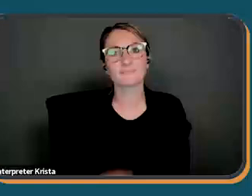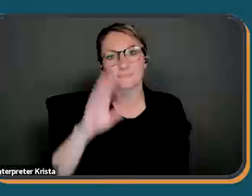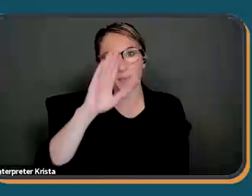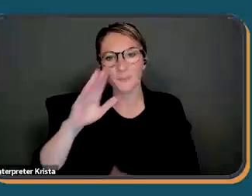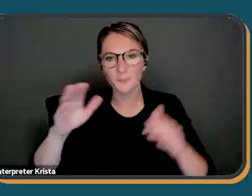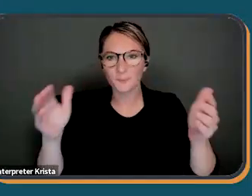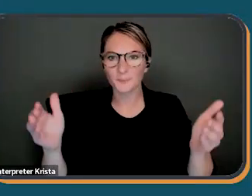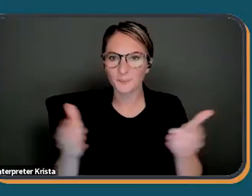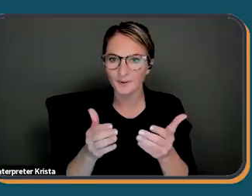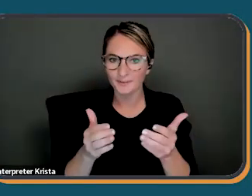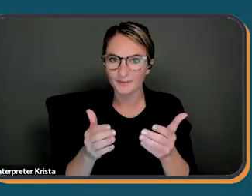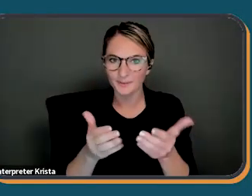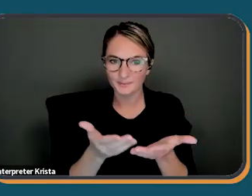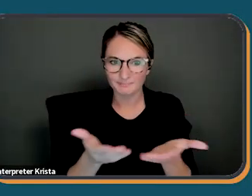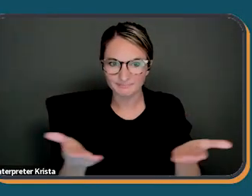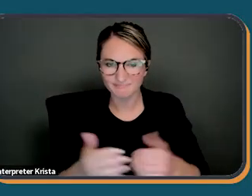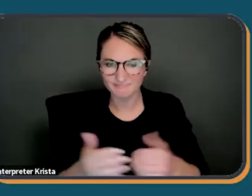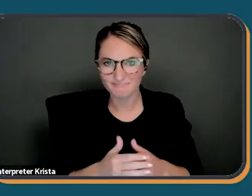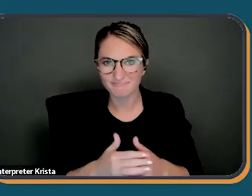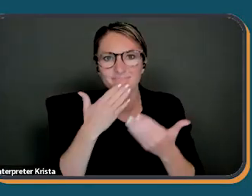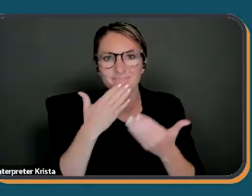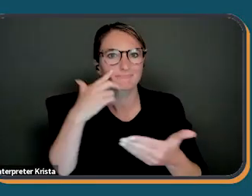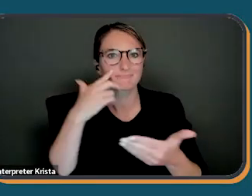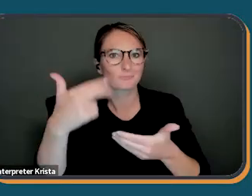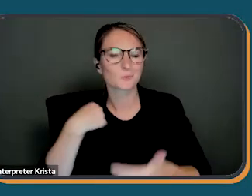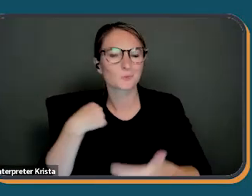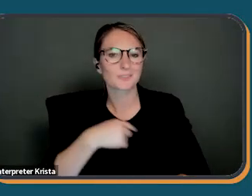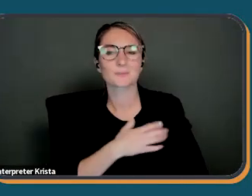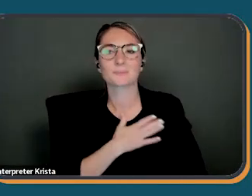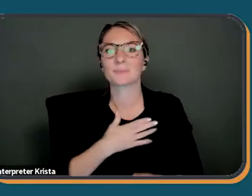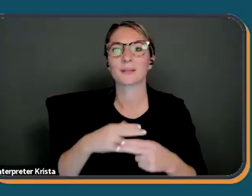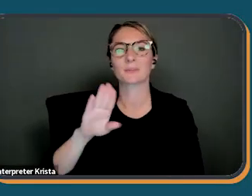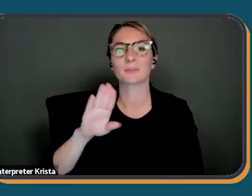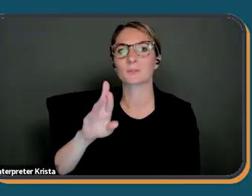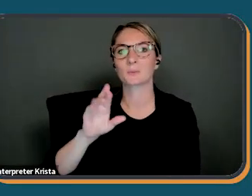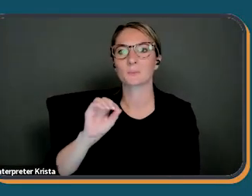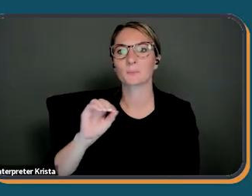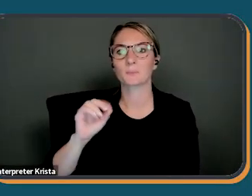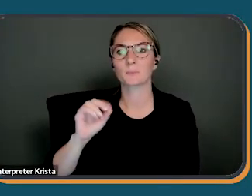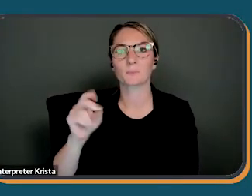Brooke Cruz: Welcome, everyone! Thank you for joining us.